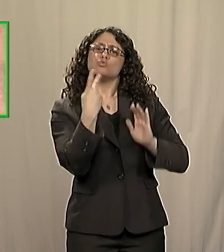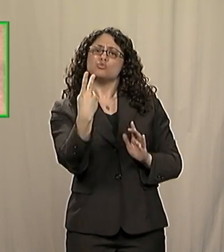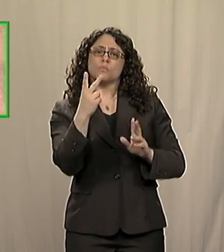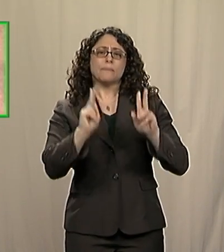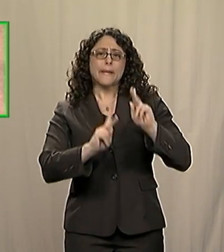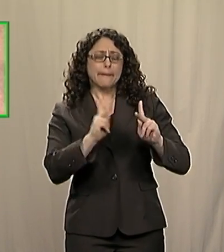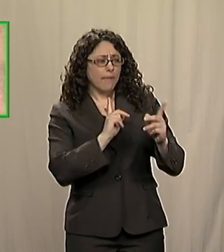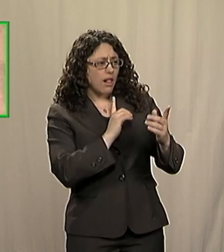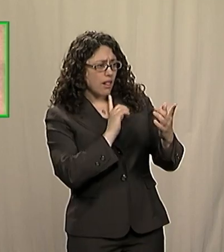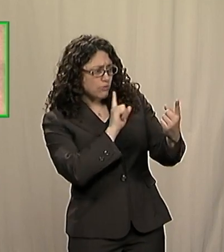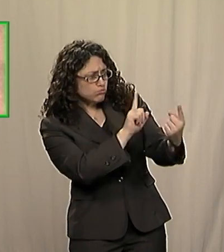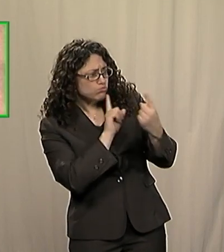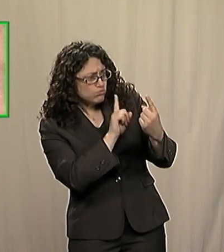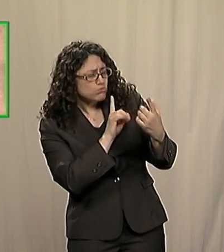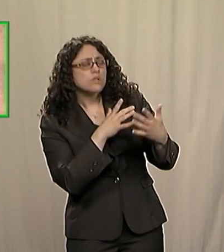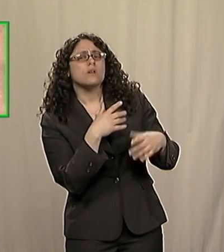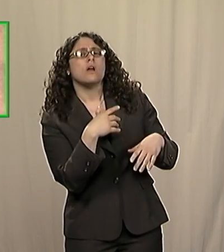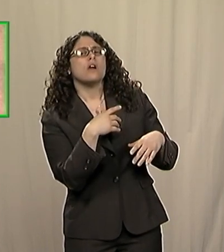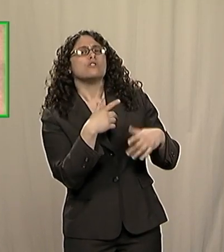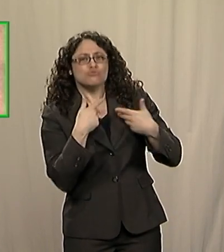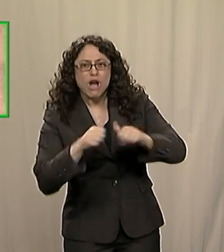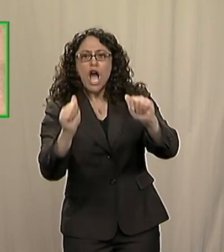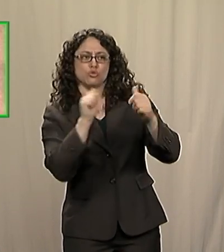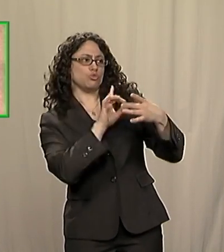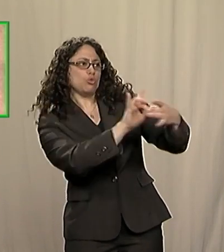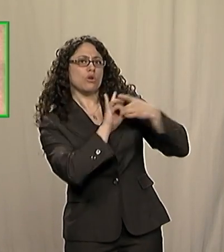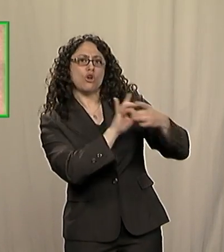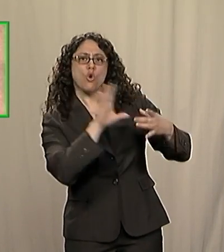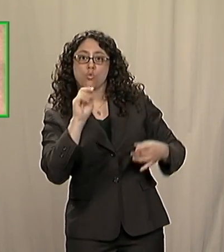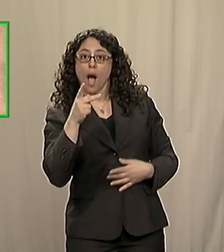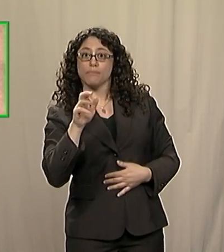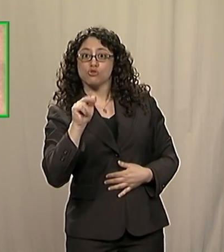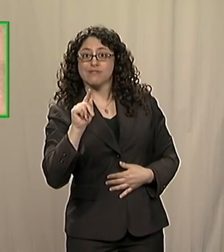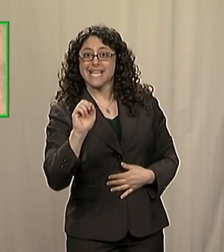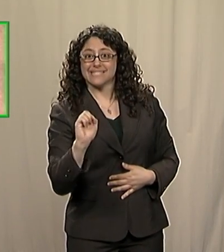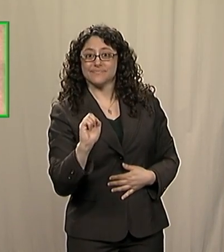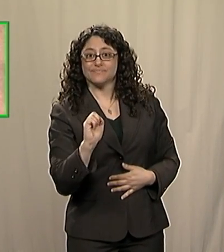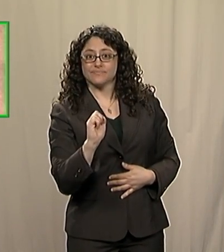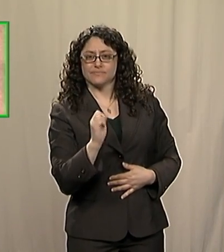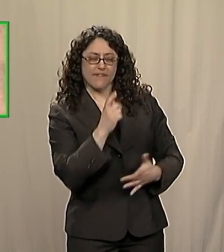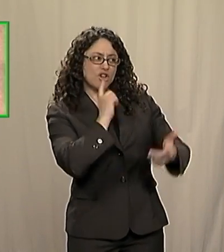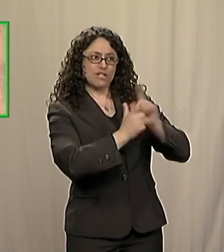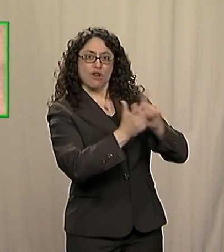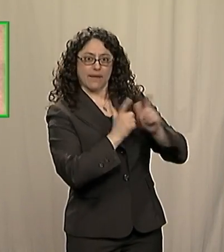and attempting to cooperate during a conversational interaction.